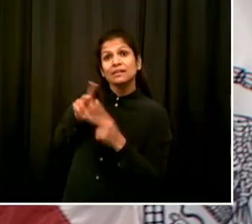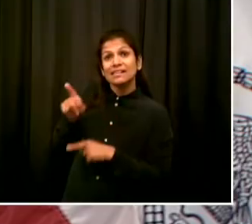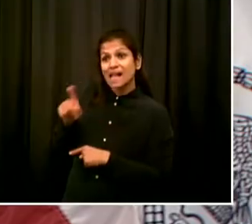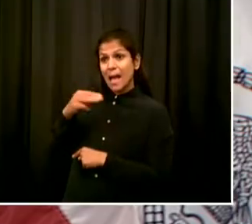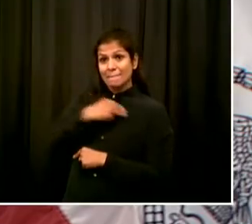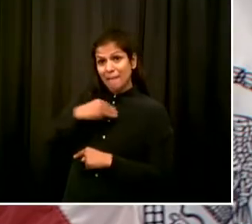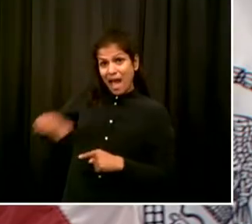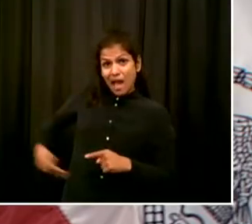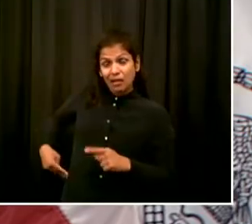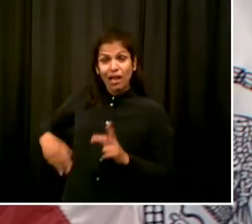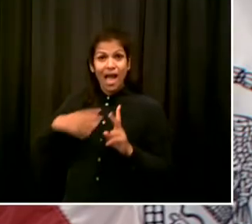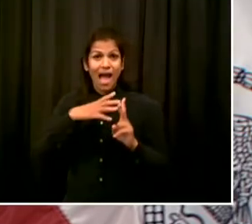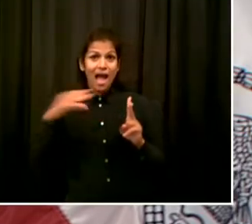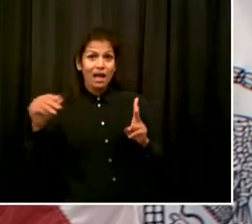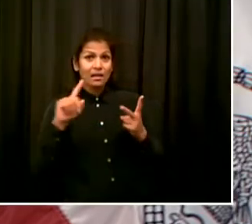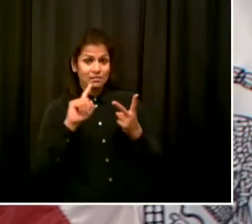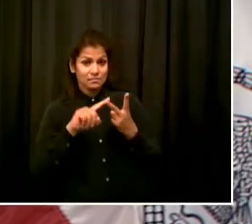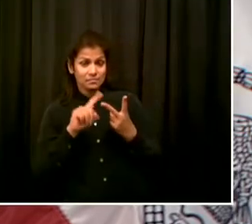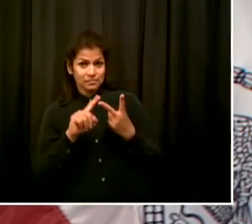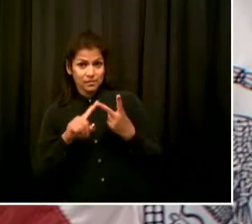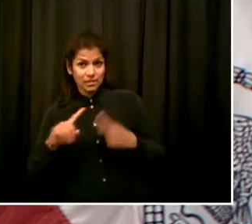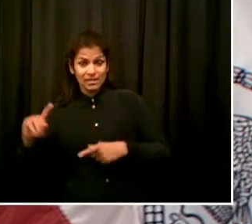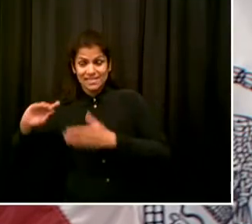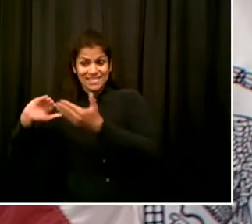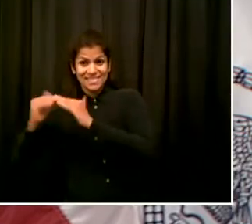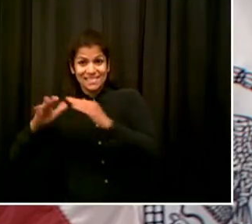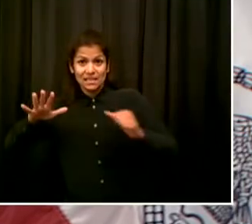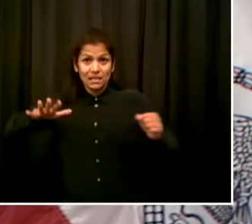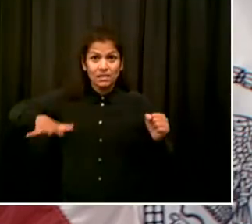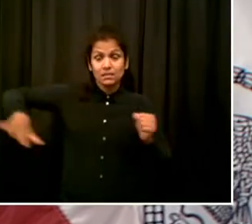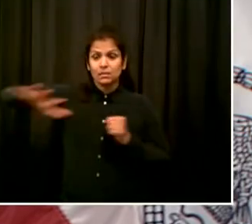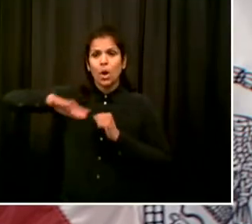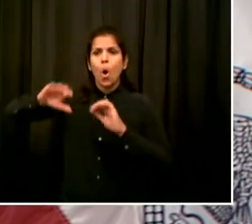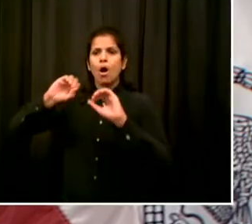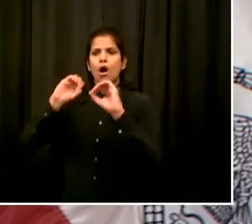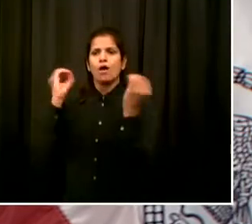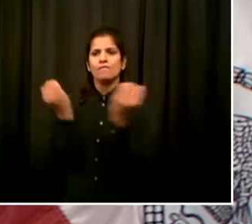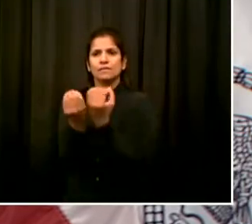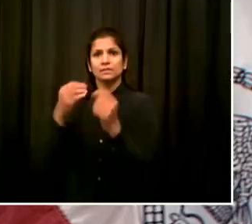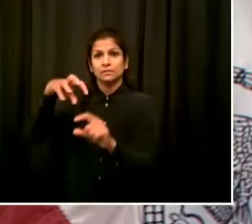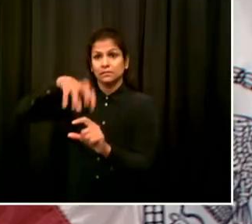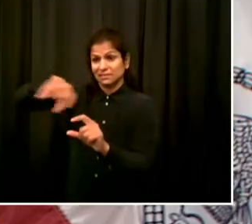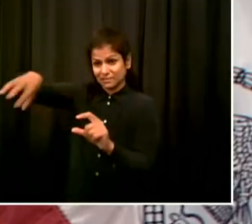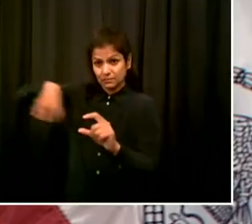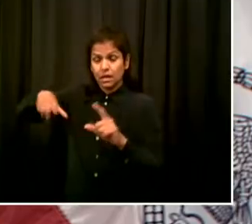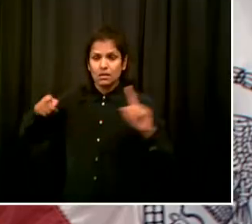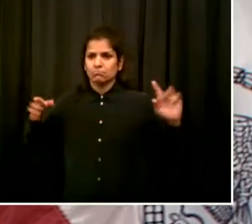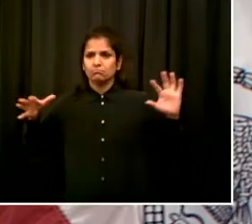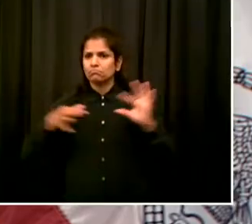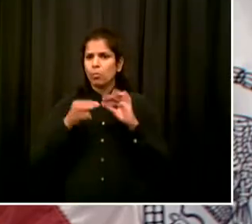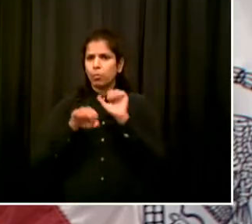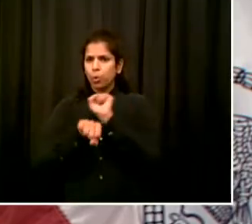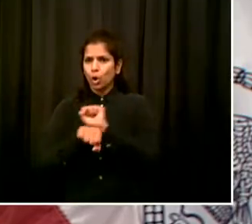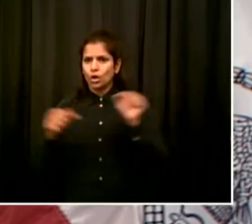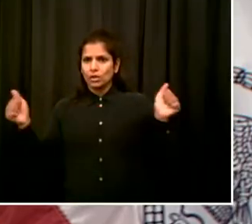SIGNED OFF ON THE TAX RECEIPTS AND END ANYONE WILL SAY, CITY ERCLK AND SHUT DOWN THE